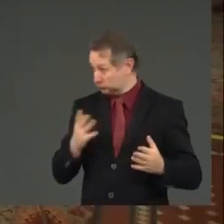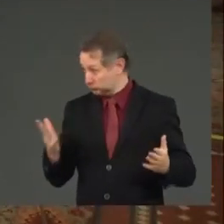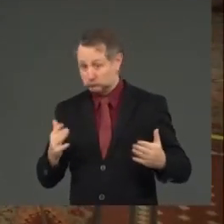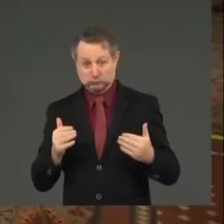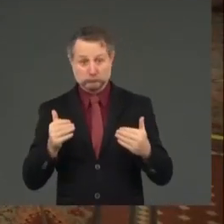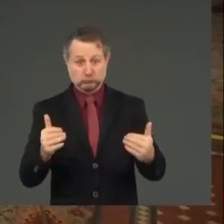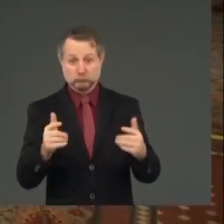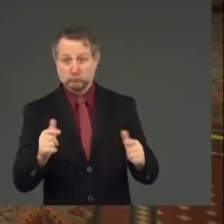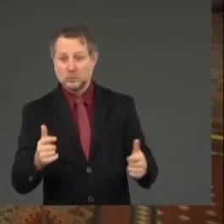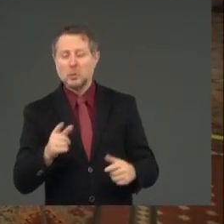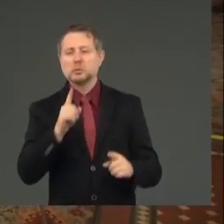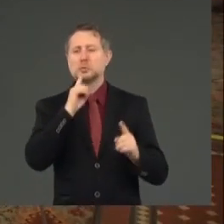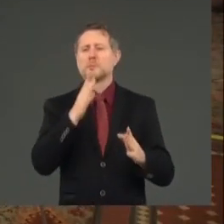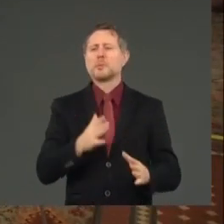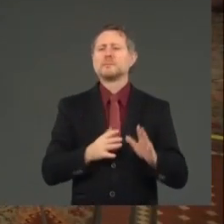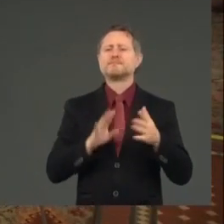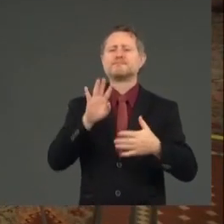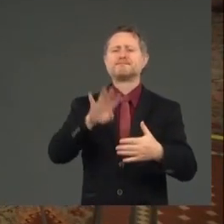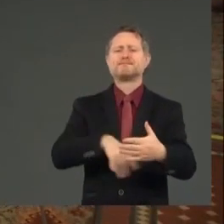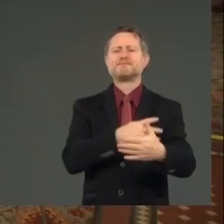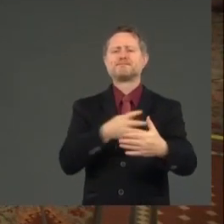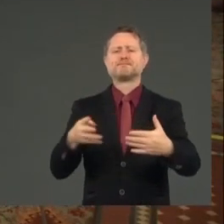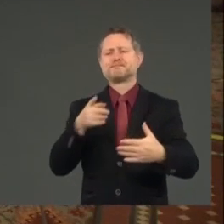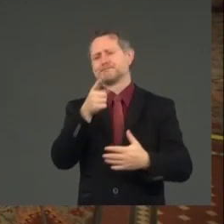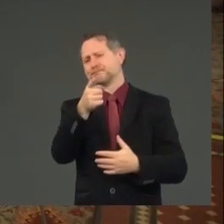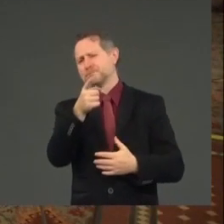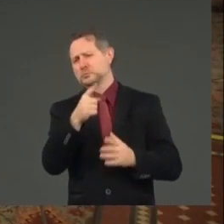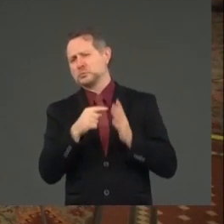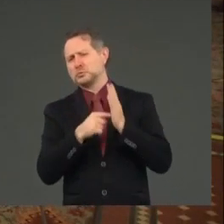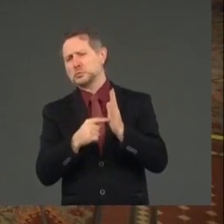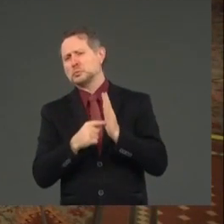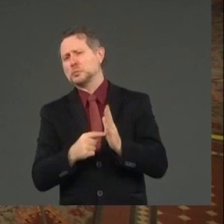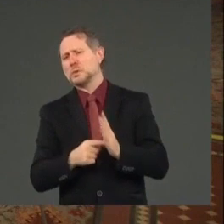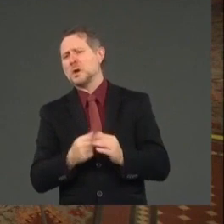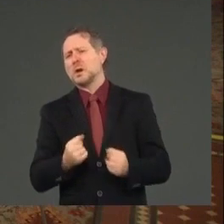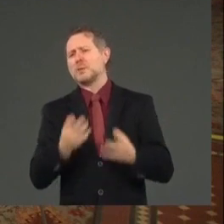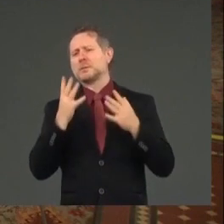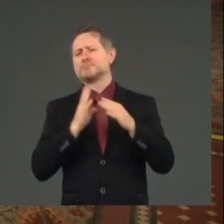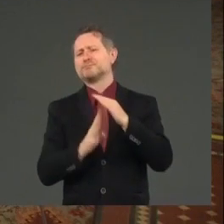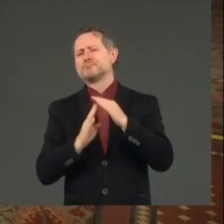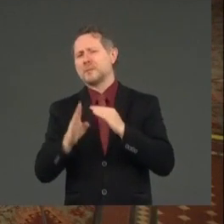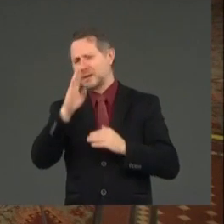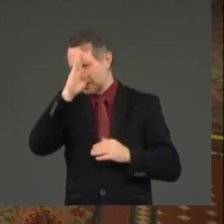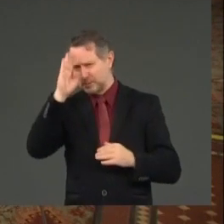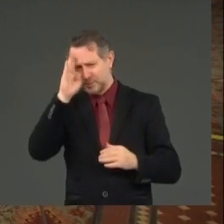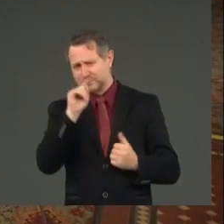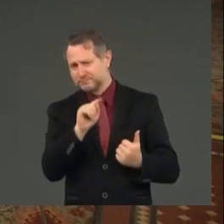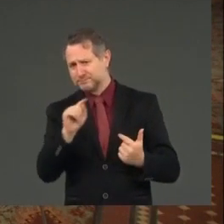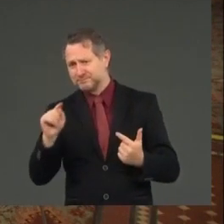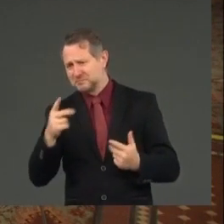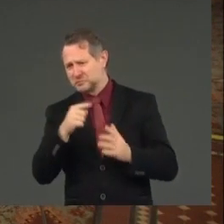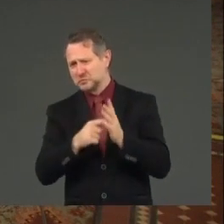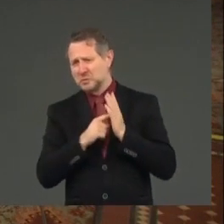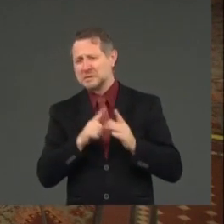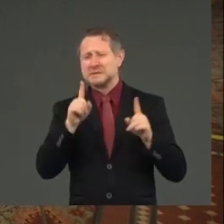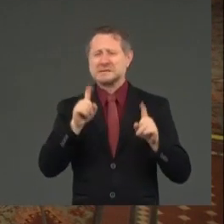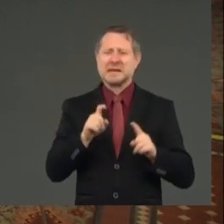TWO WEEKS. IS THAT RIGHT?